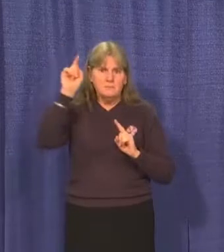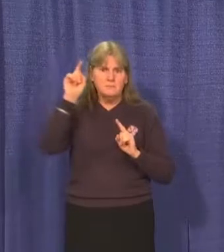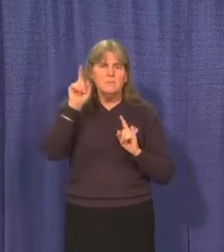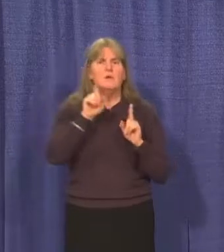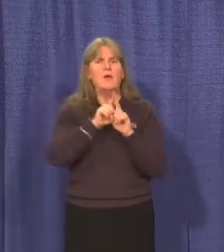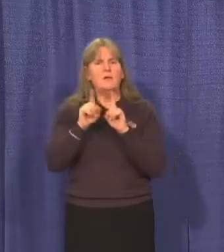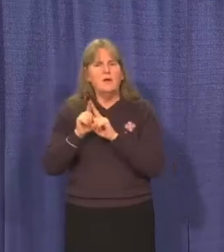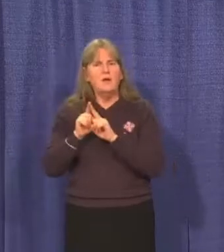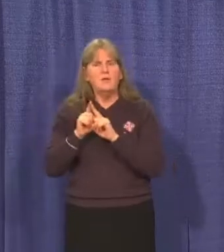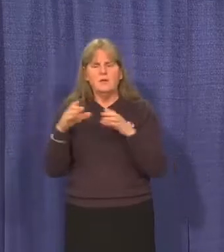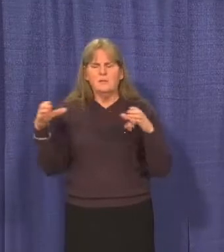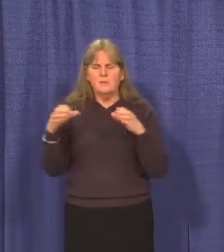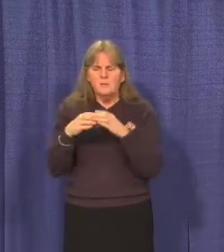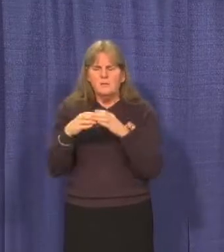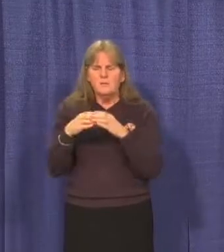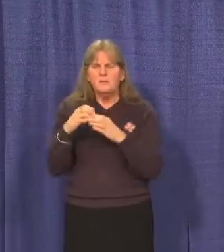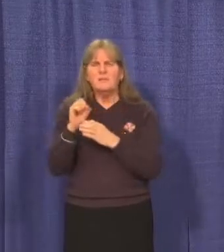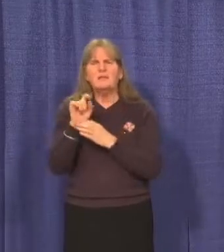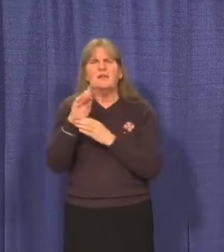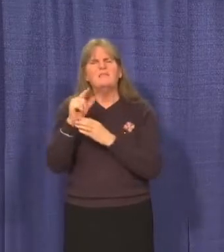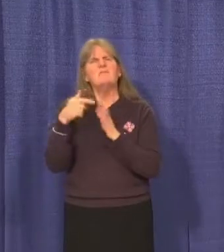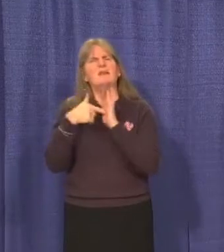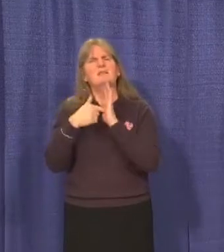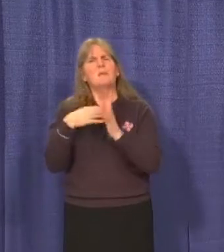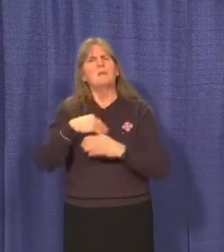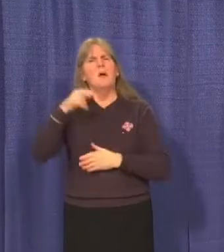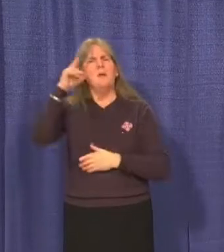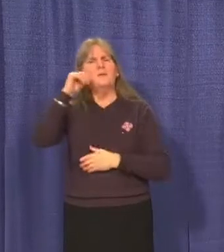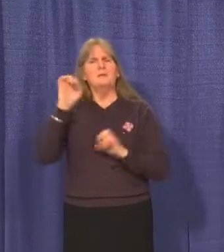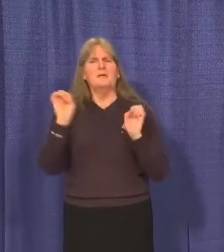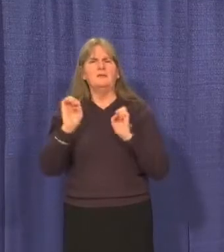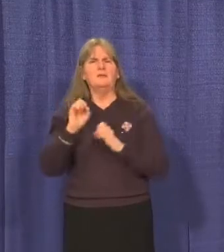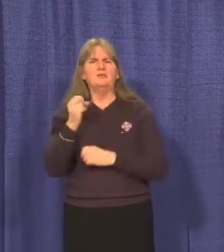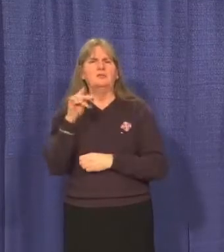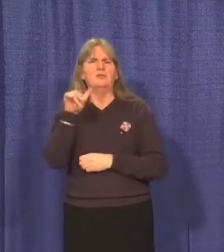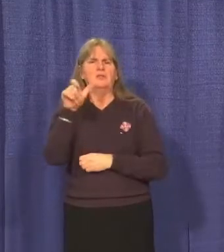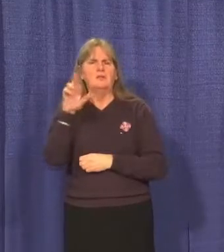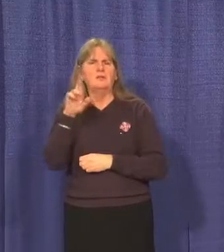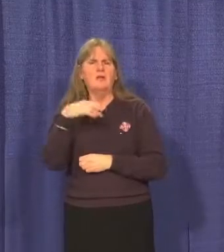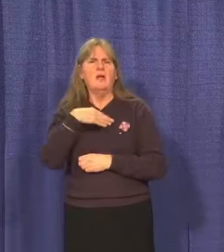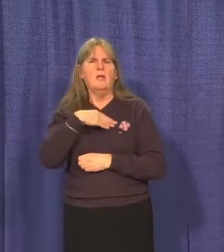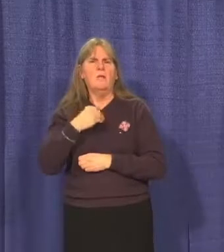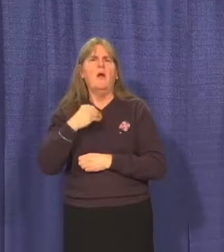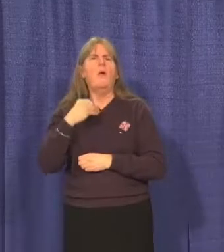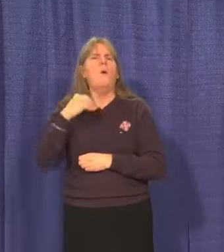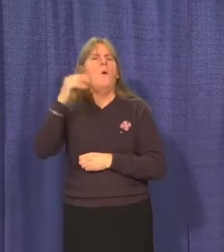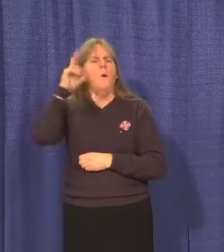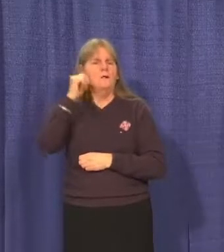and what we call congregate settings such as the Whitehorse emergency shelter rent the Whitehorse corrections.